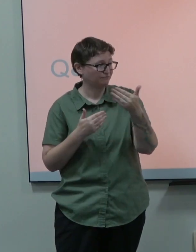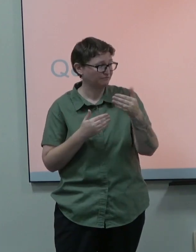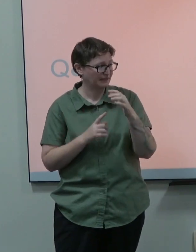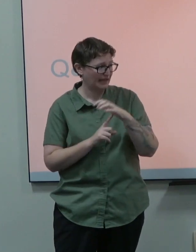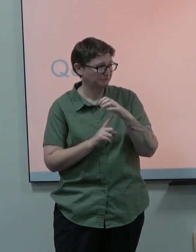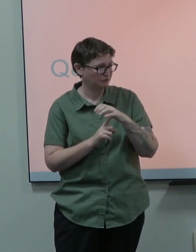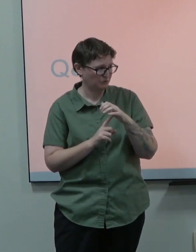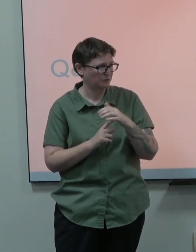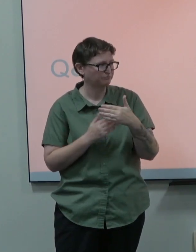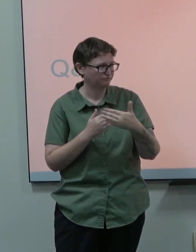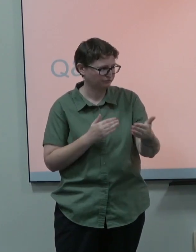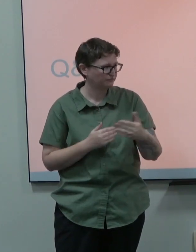capstone coming up in the future.